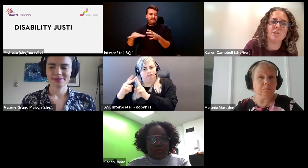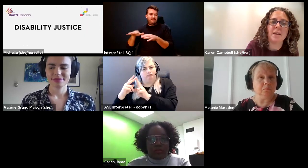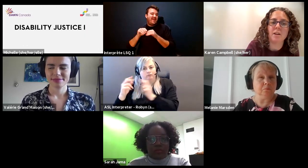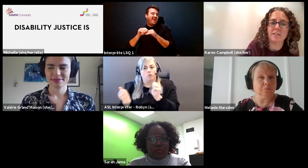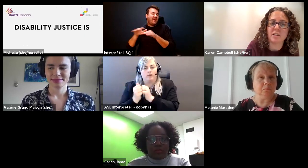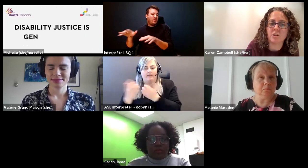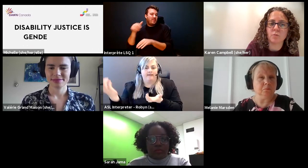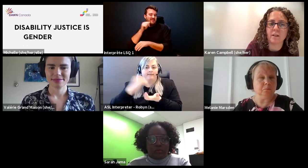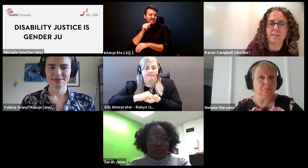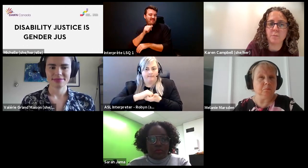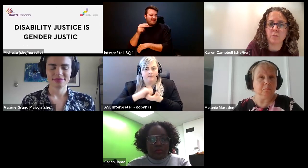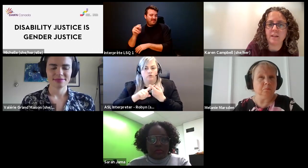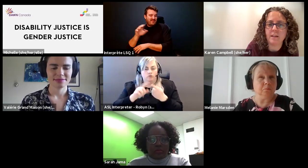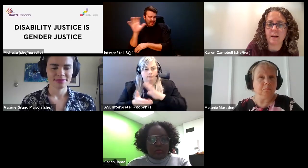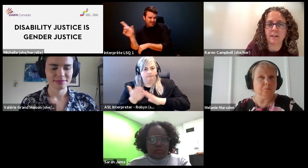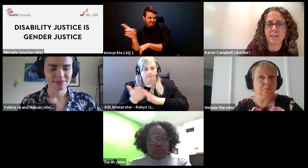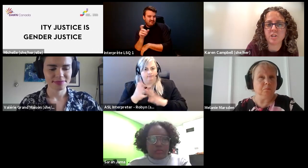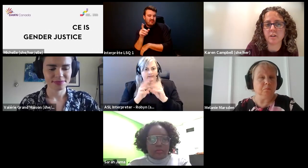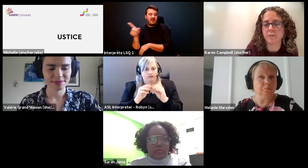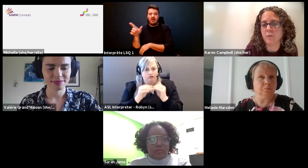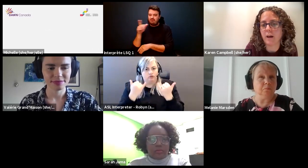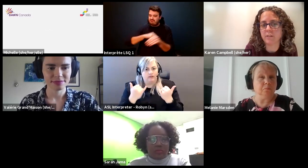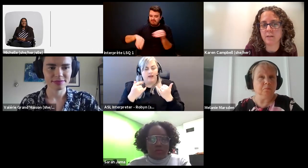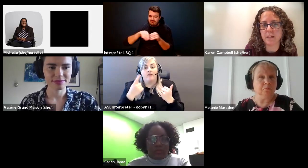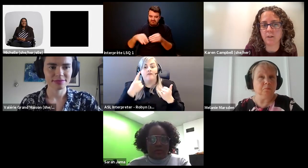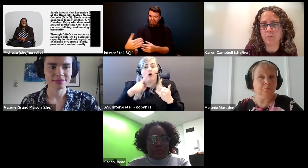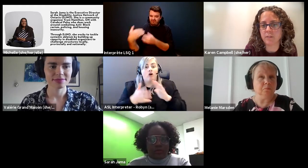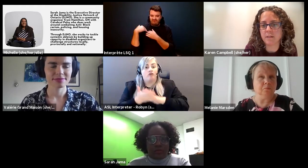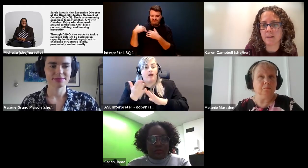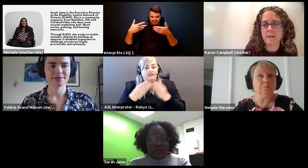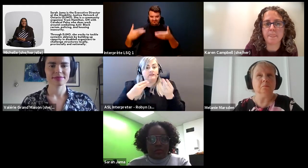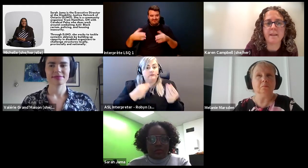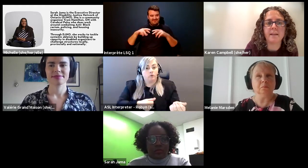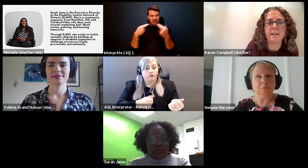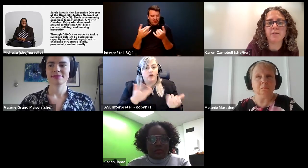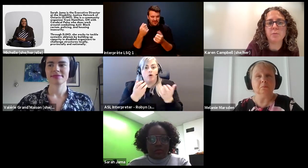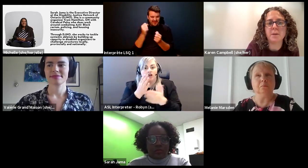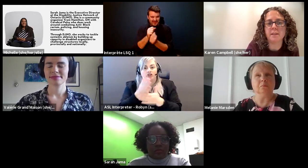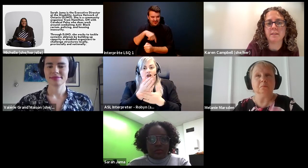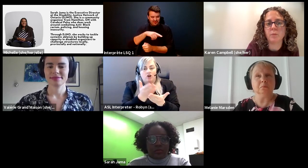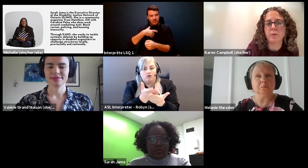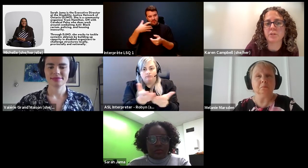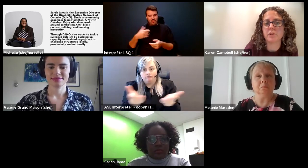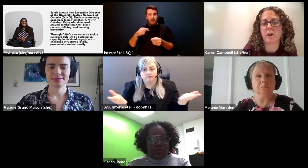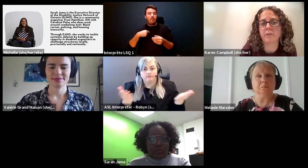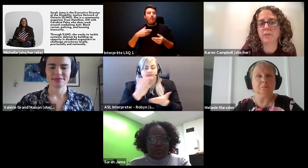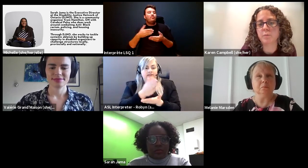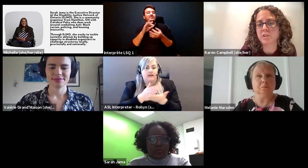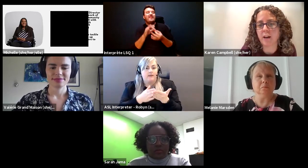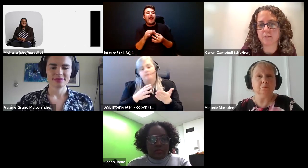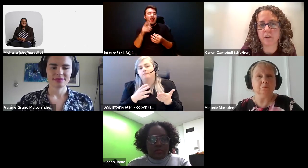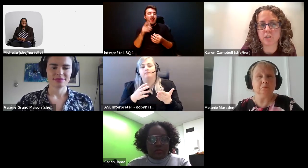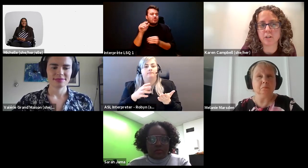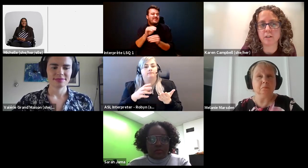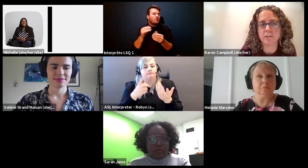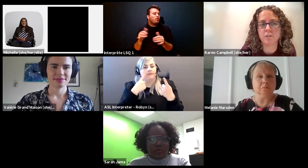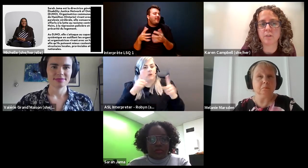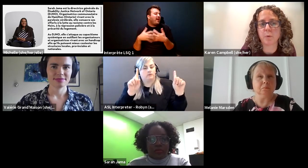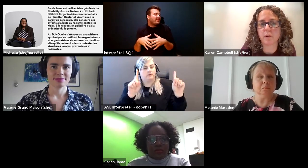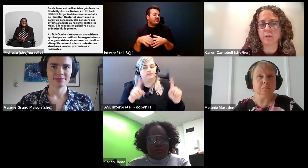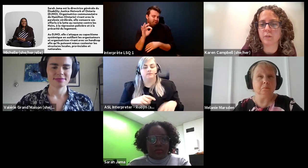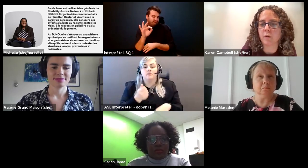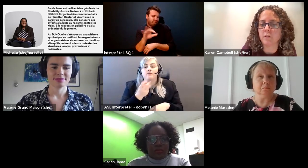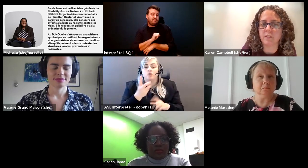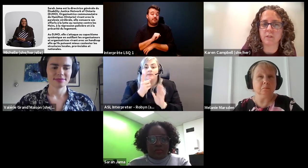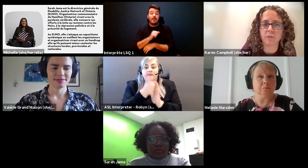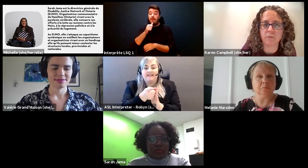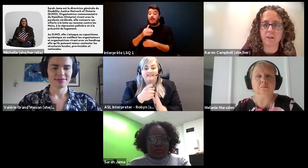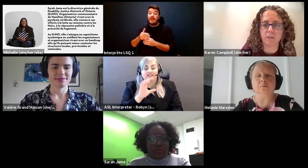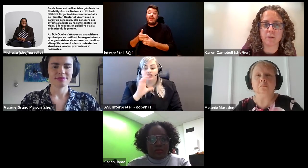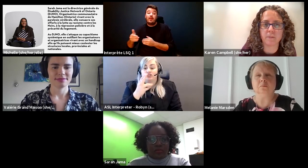Karen Campbell (she/her): To make our session run smoothly i'd like to share a few housekeeping notes in a few minutes, we will turn off zoom's chat function to support those who are using screen readers.